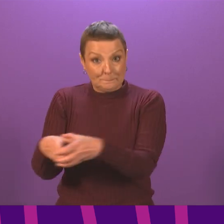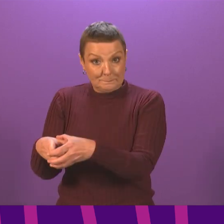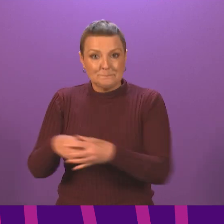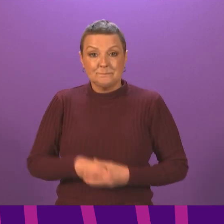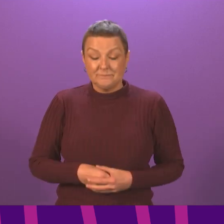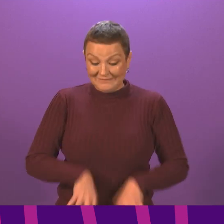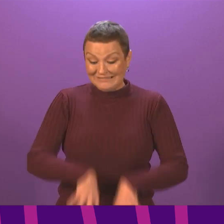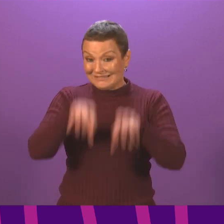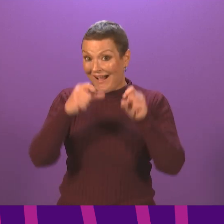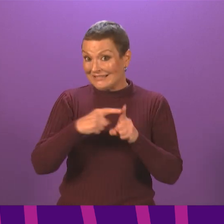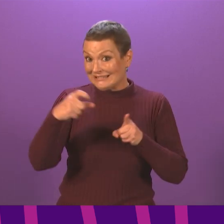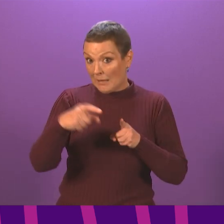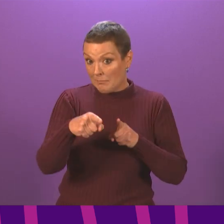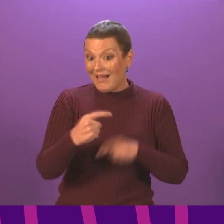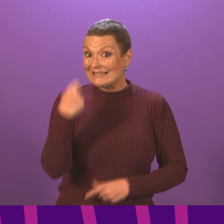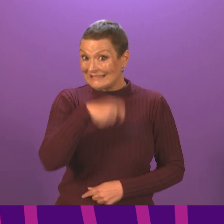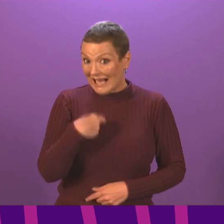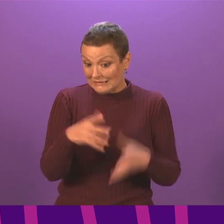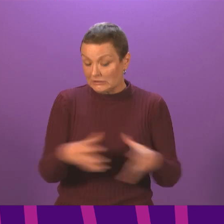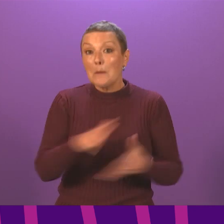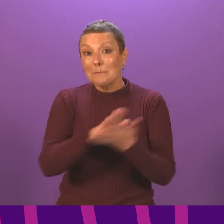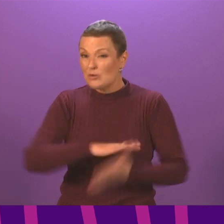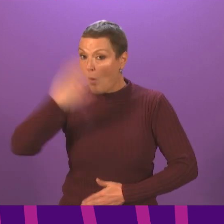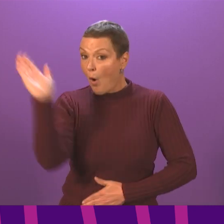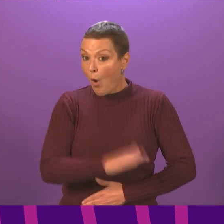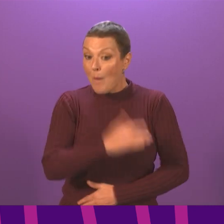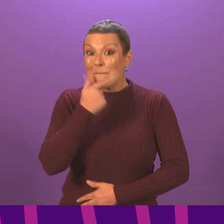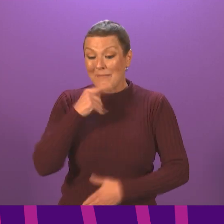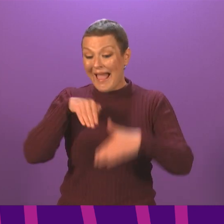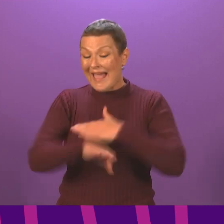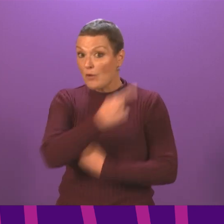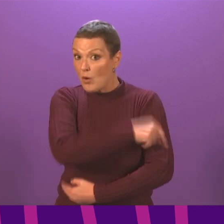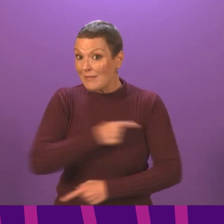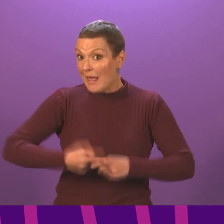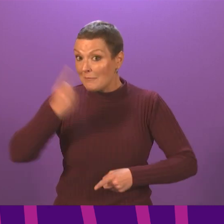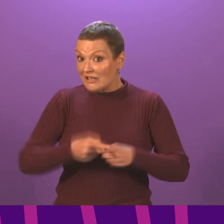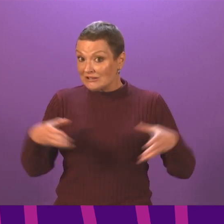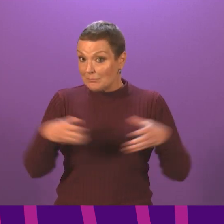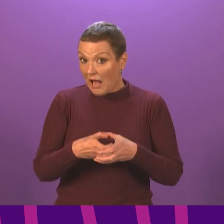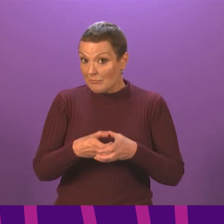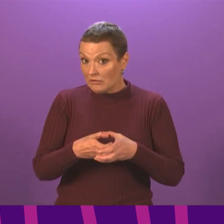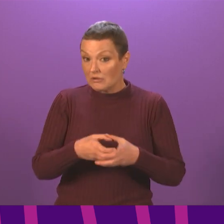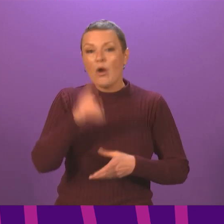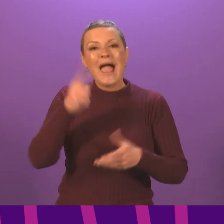By the start of December, we will extend testing to all hospital admissions to emergency departments,